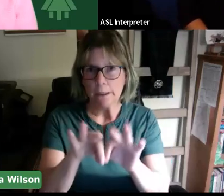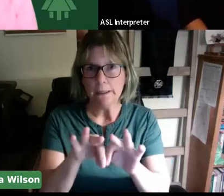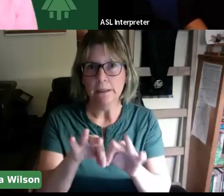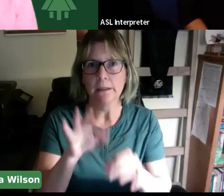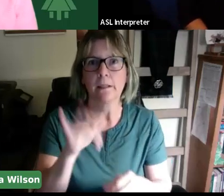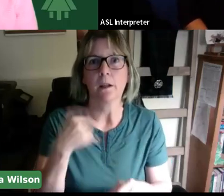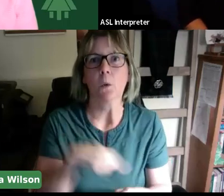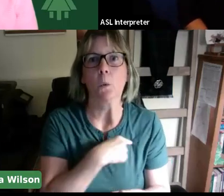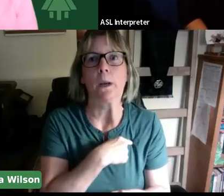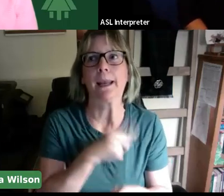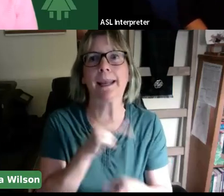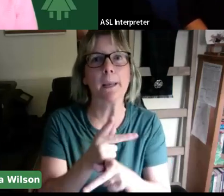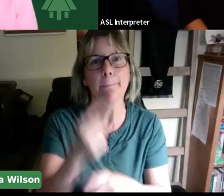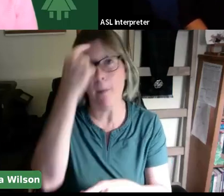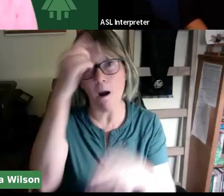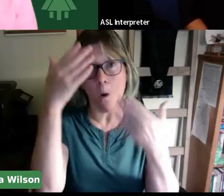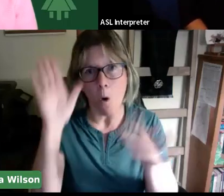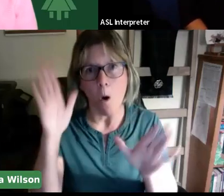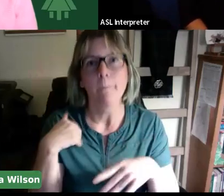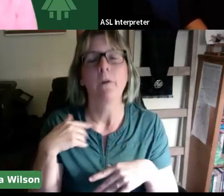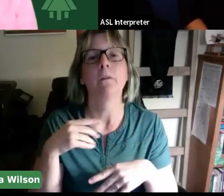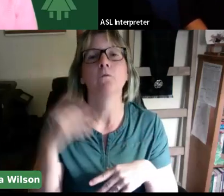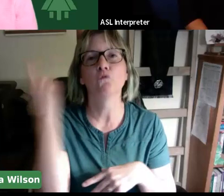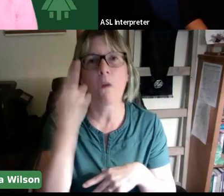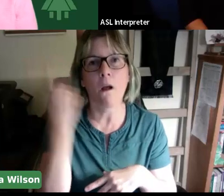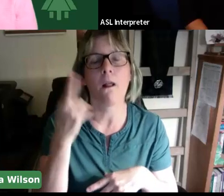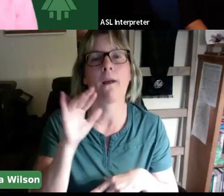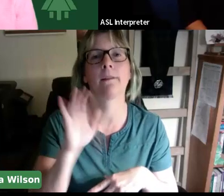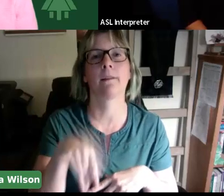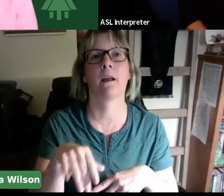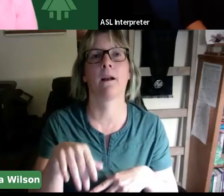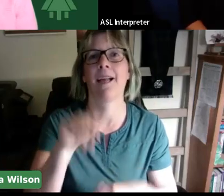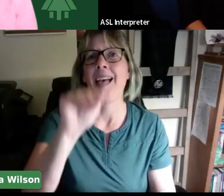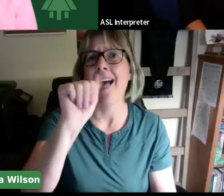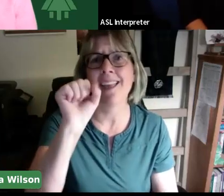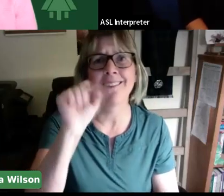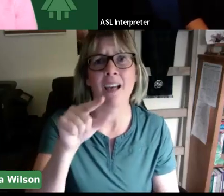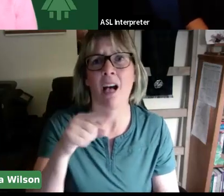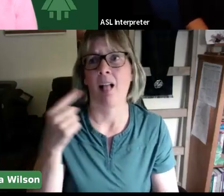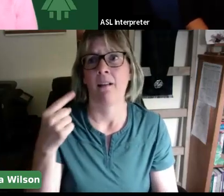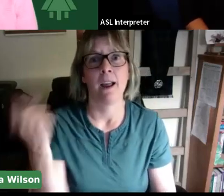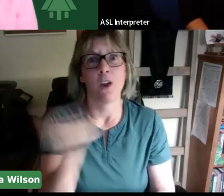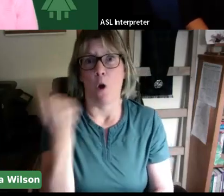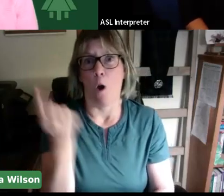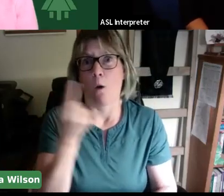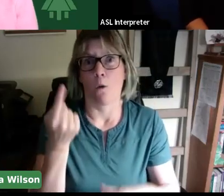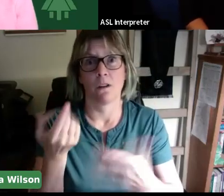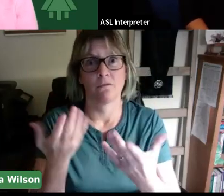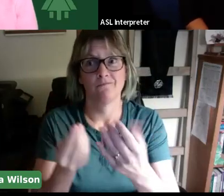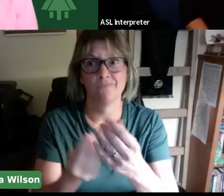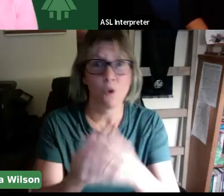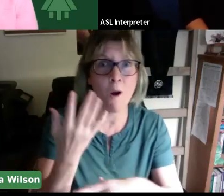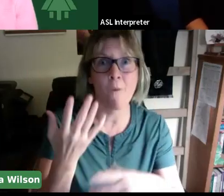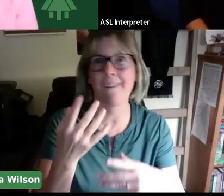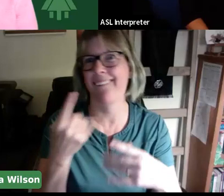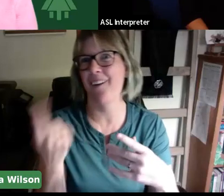I think it's, really vital that we Keep our minds open and realize that, you know, ASL.